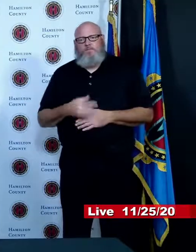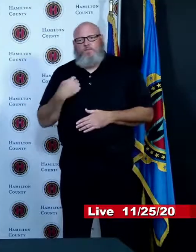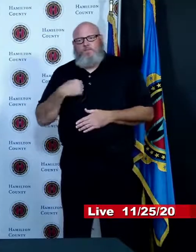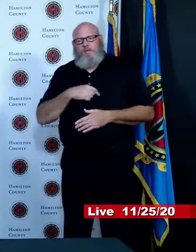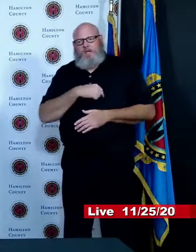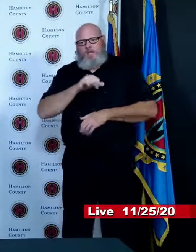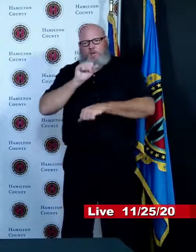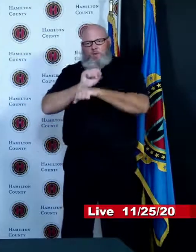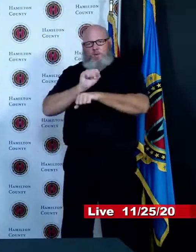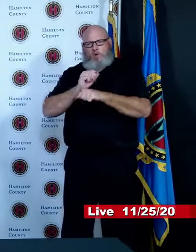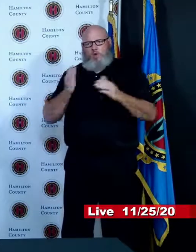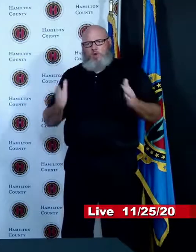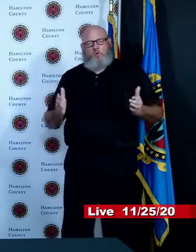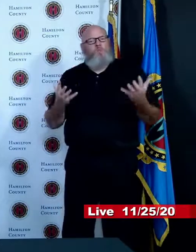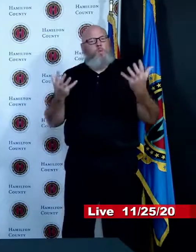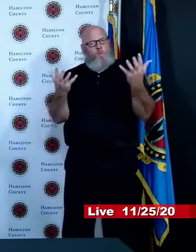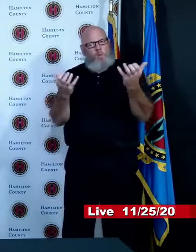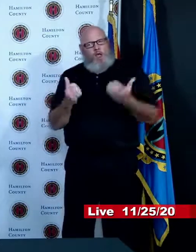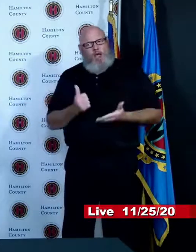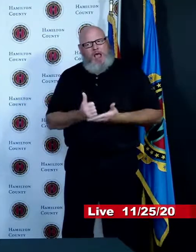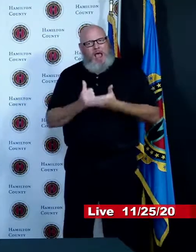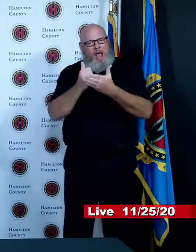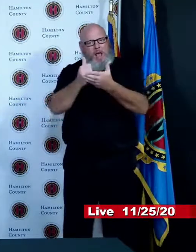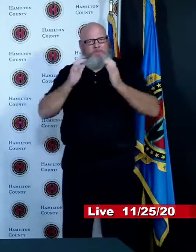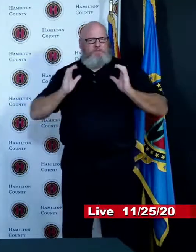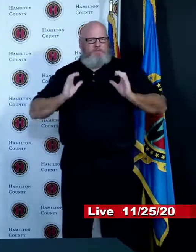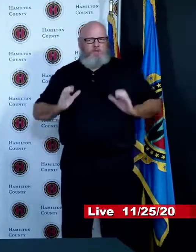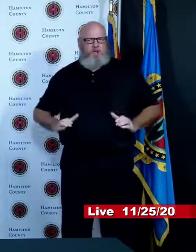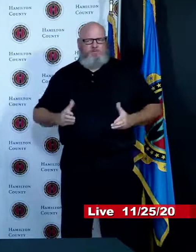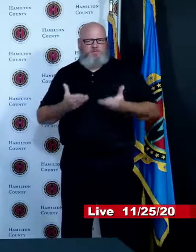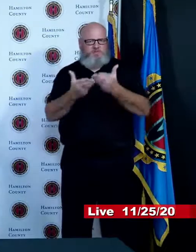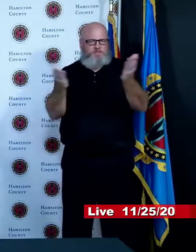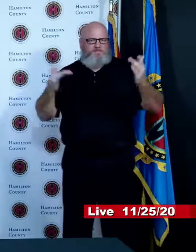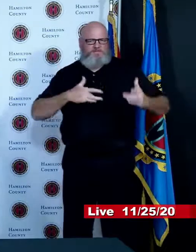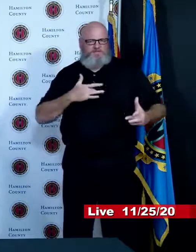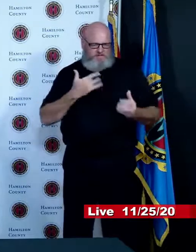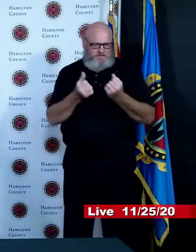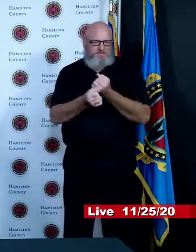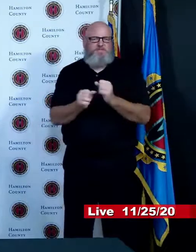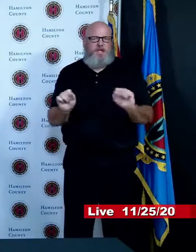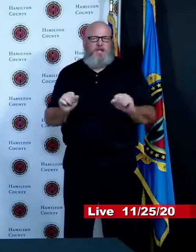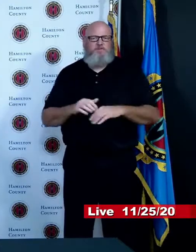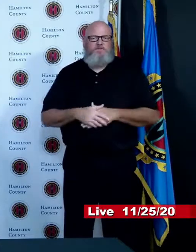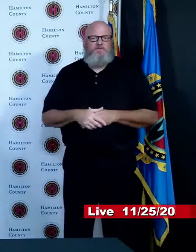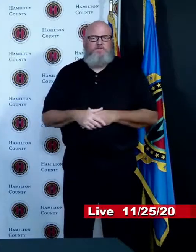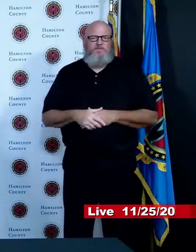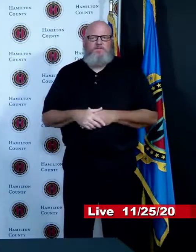looking at a hospital capacity and ICU capacity how close if at all are we to